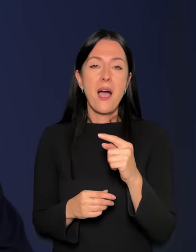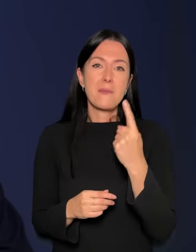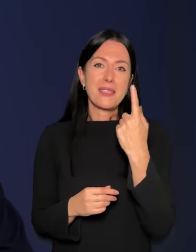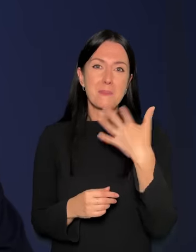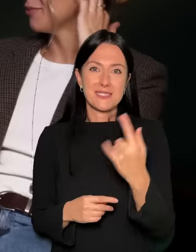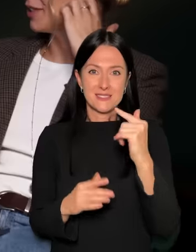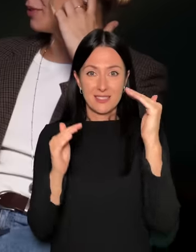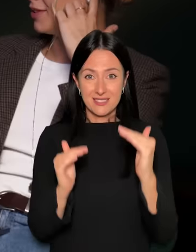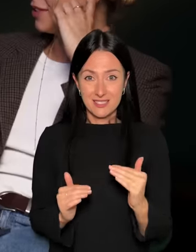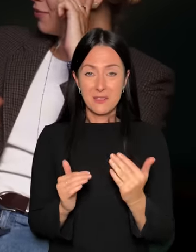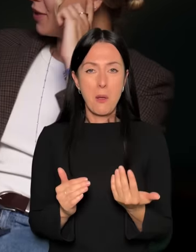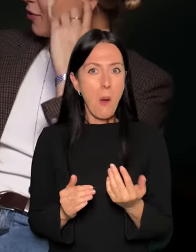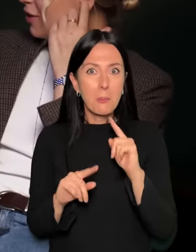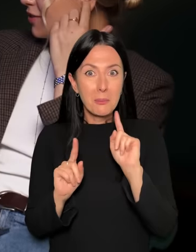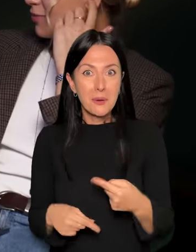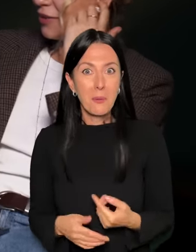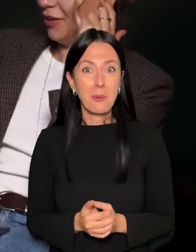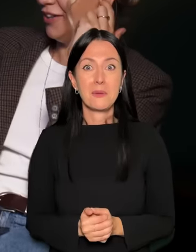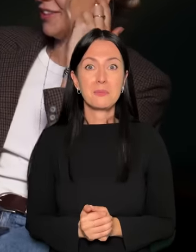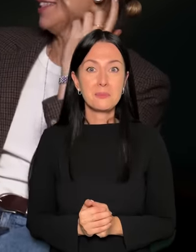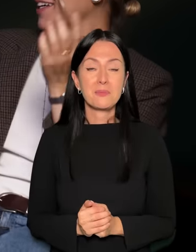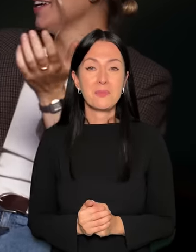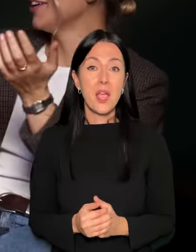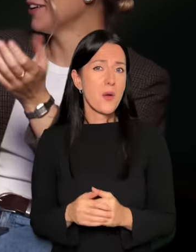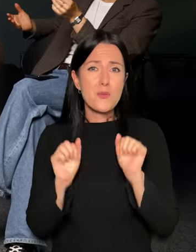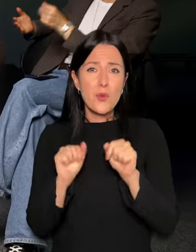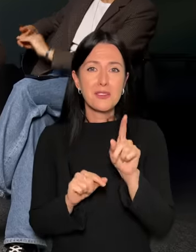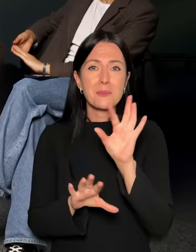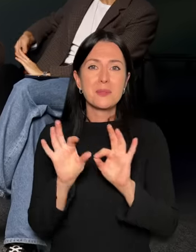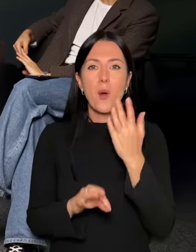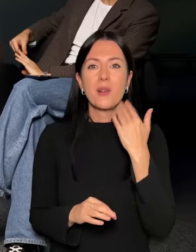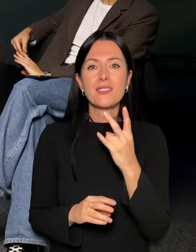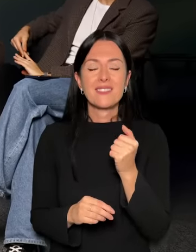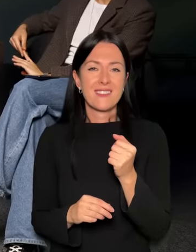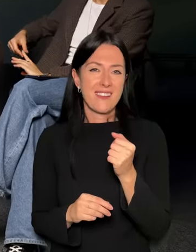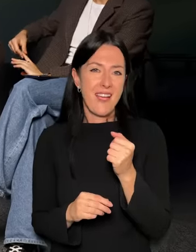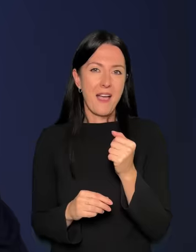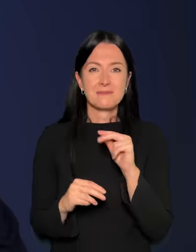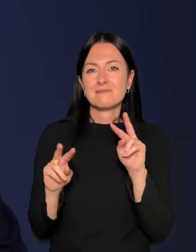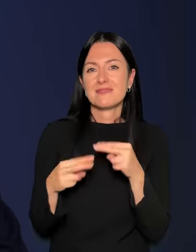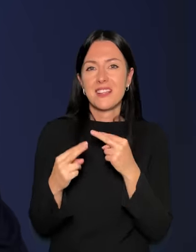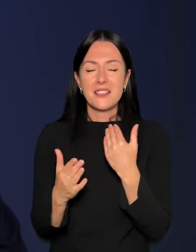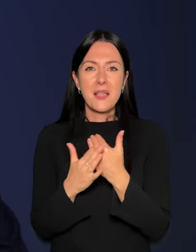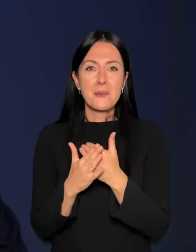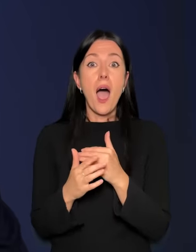Or a meter fifty. Cool, that's cool. You can adjust when you go on a date with someone like, check out your height.